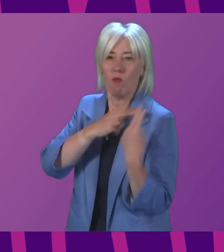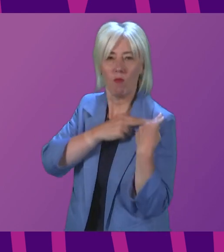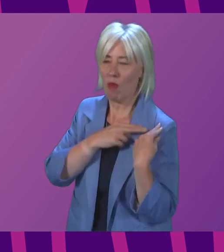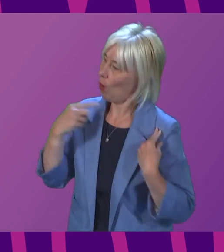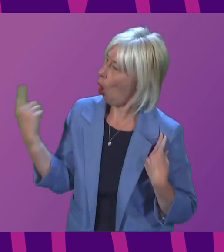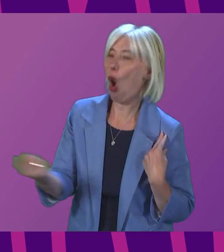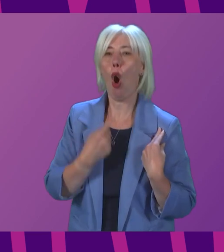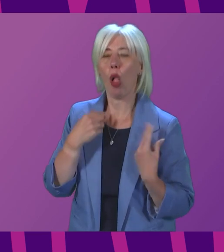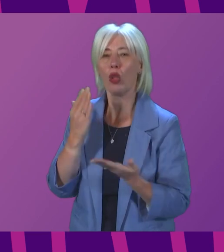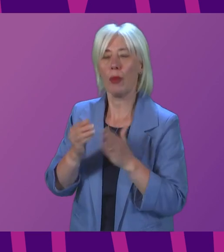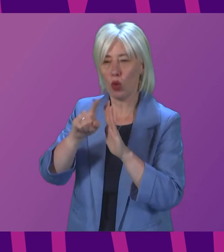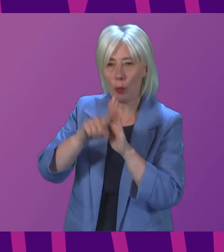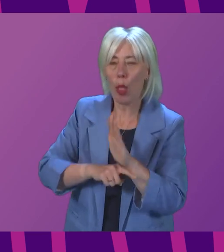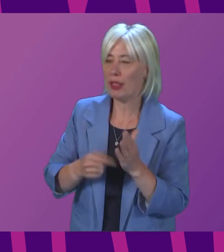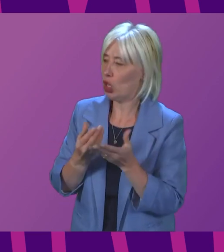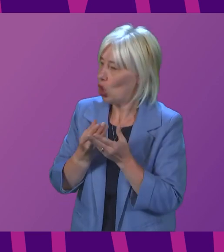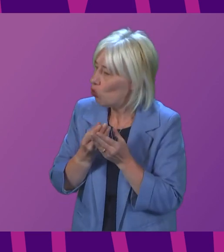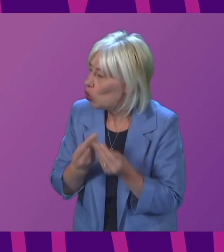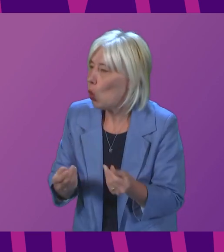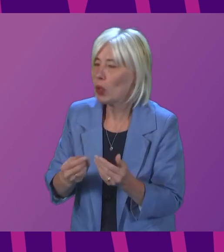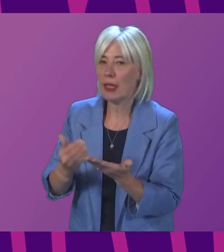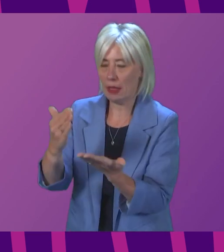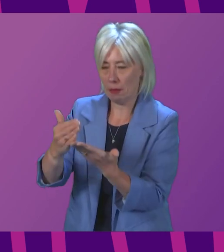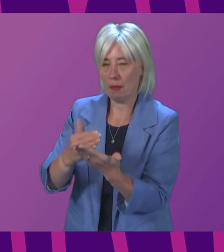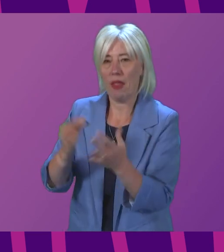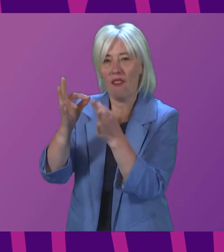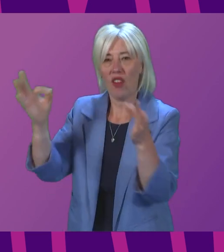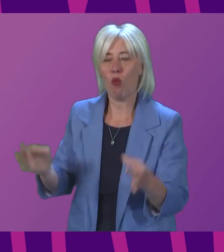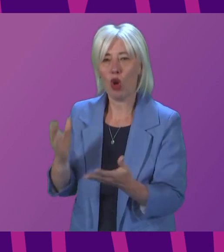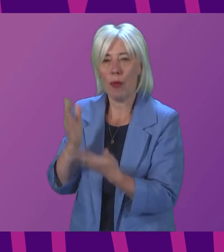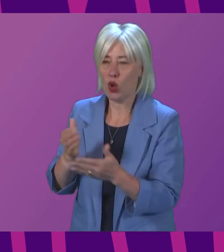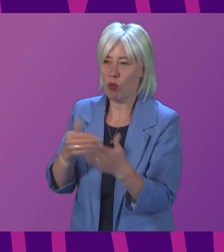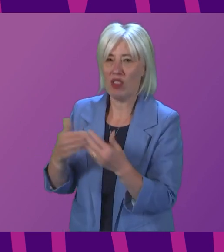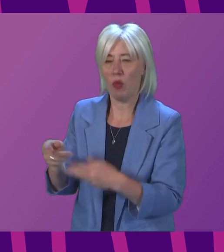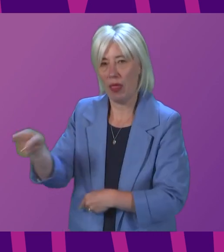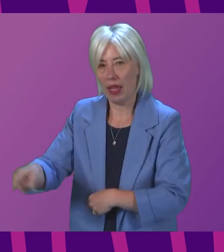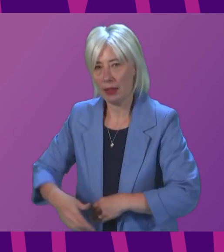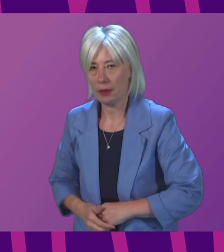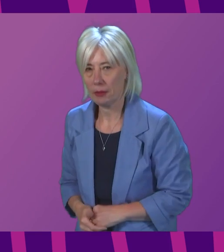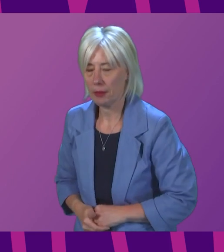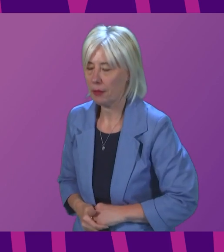that the policies and resources and the legislative framework are in place to better tackle that.